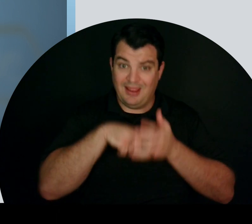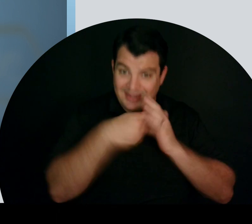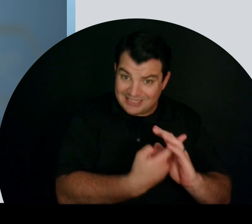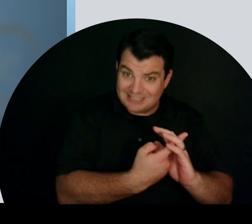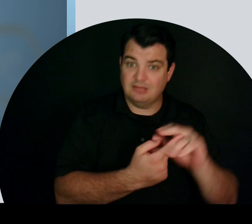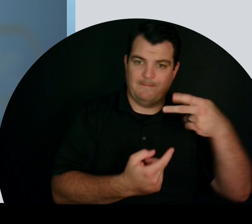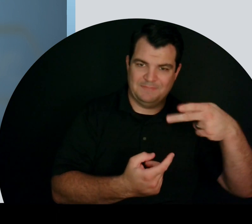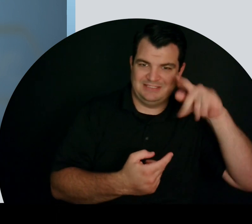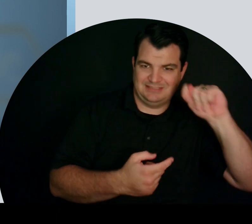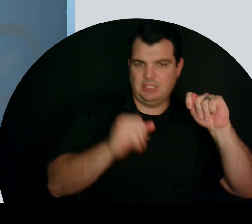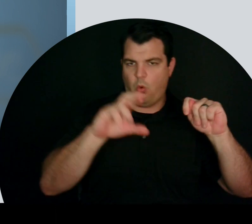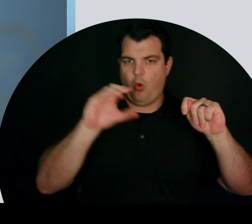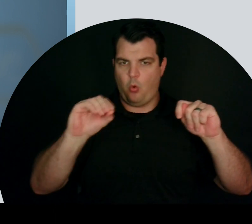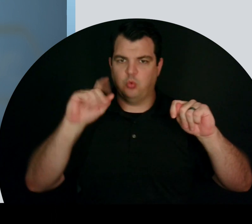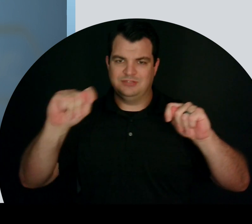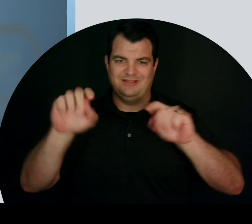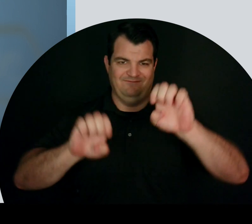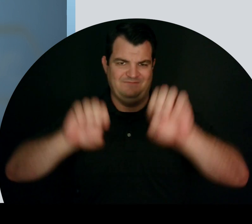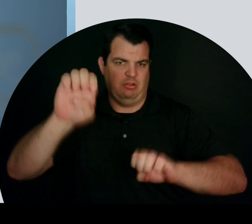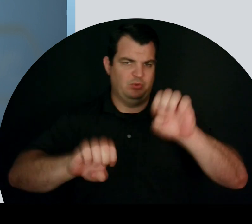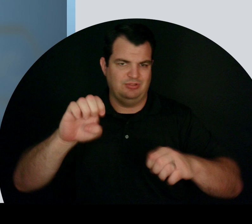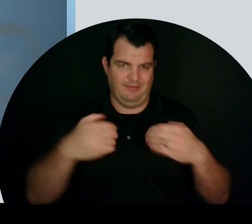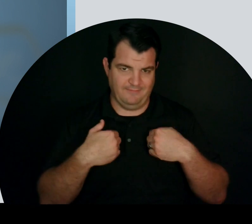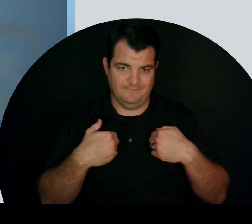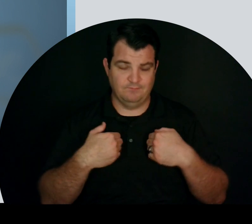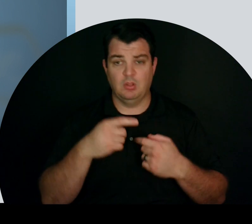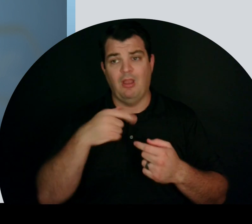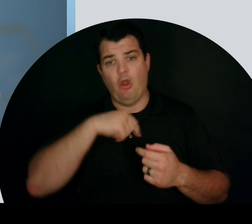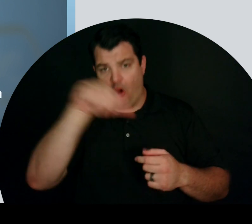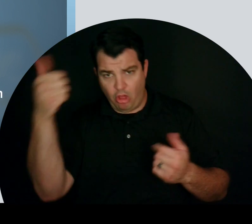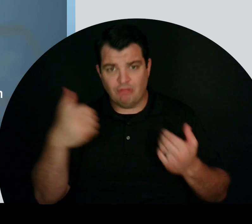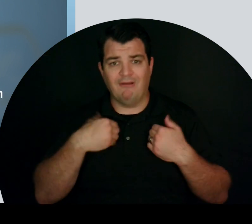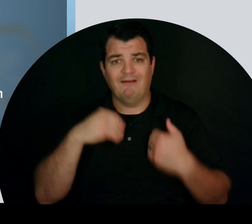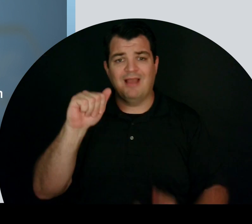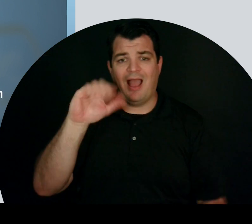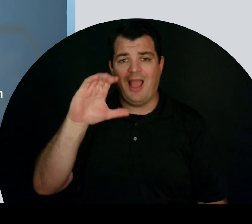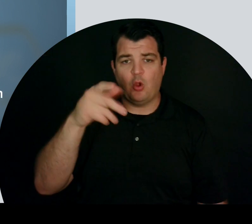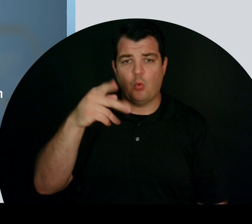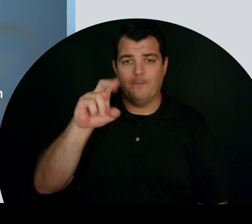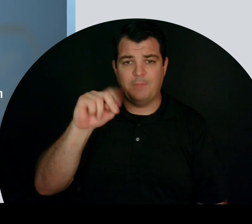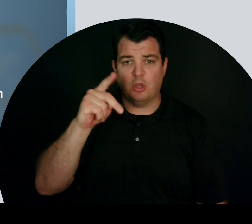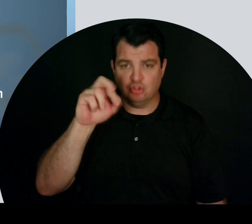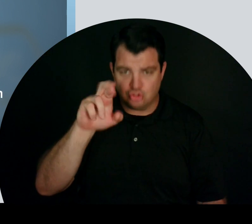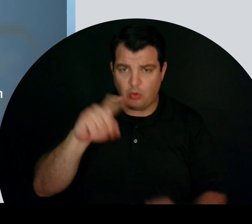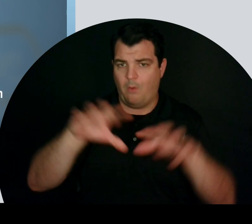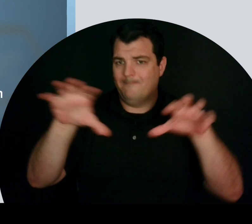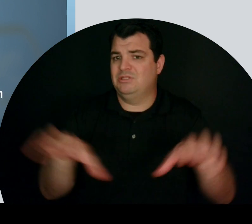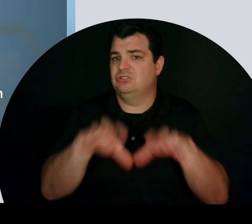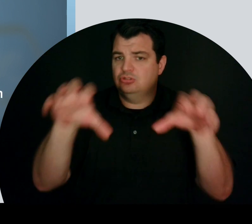Also needed is the initial PT or OT evaluation. Acupuncture and massage therapies require